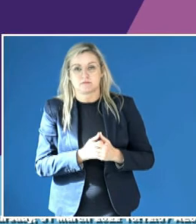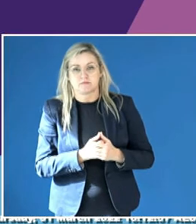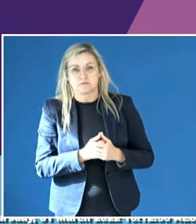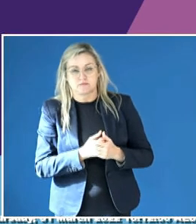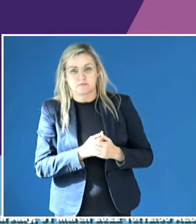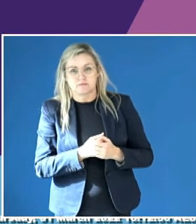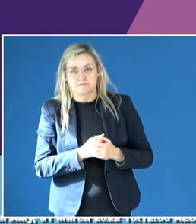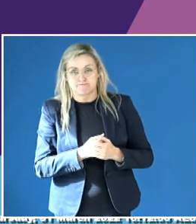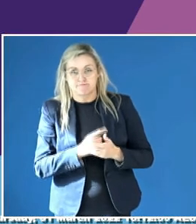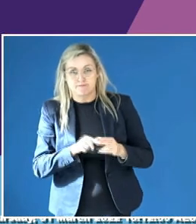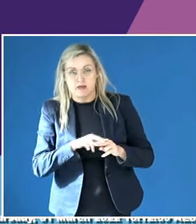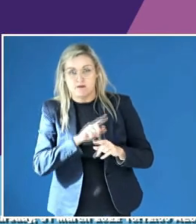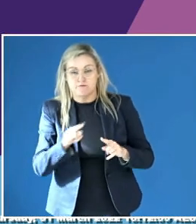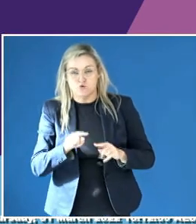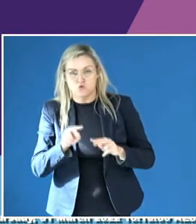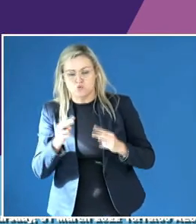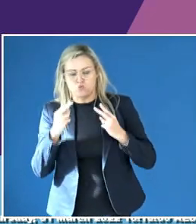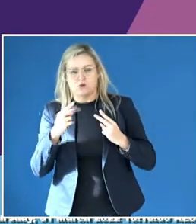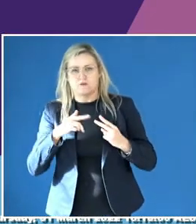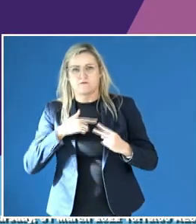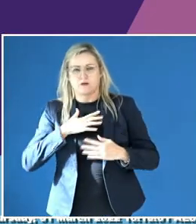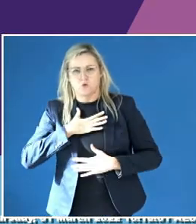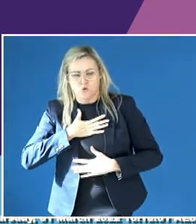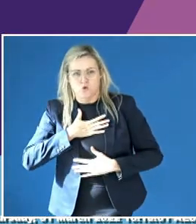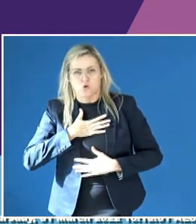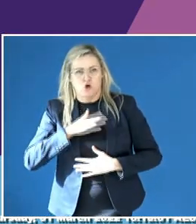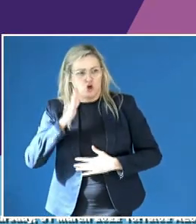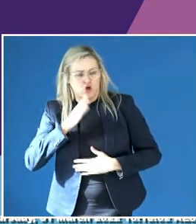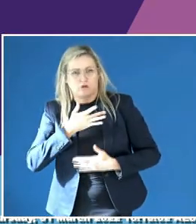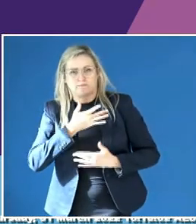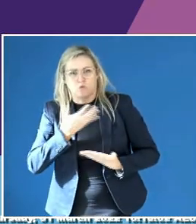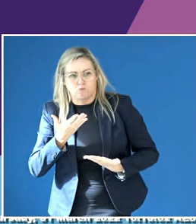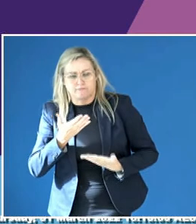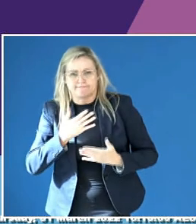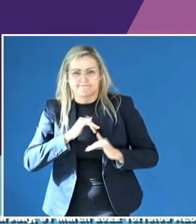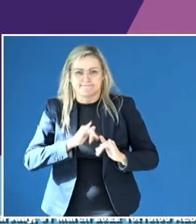If anyone wishes to seek assistance or speak to somebody the numbers are available on the